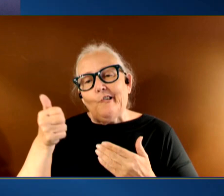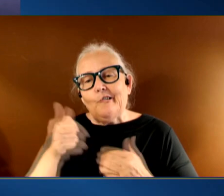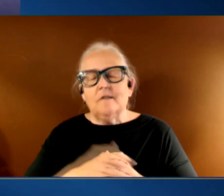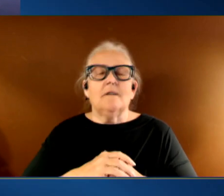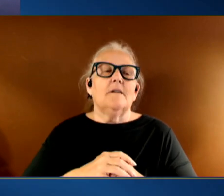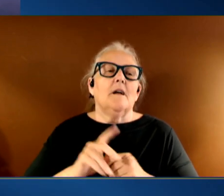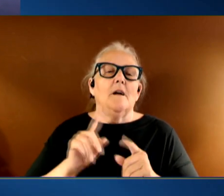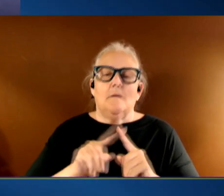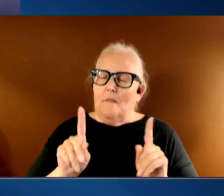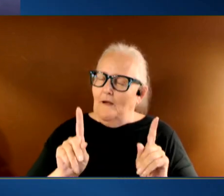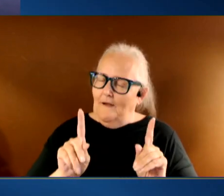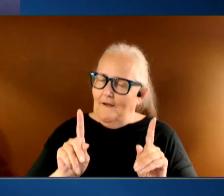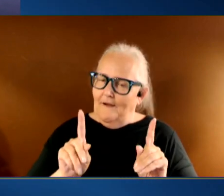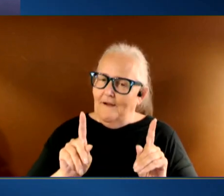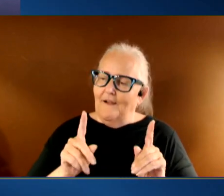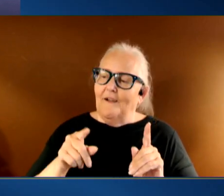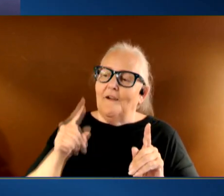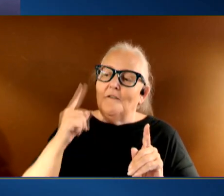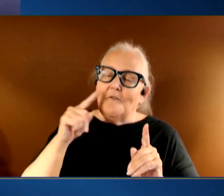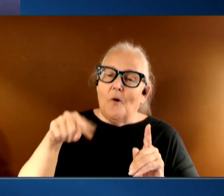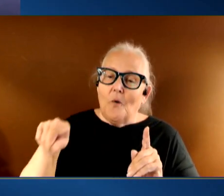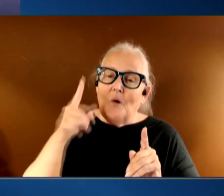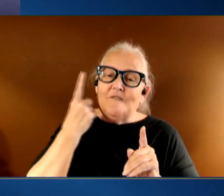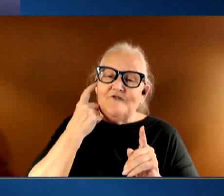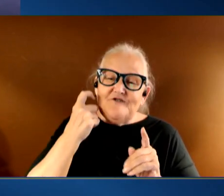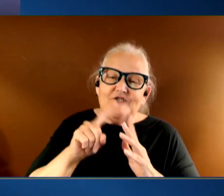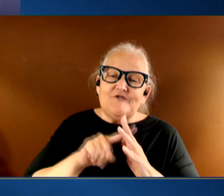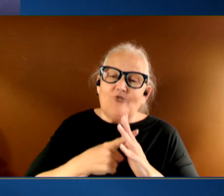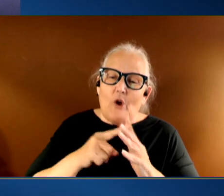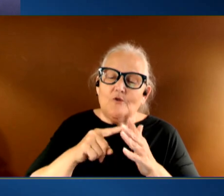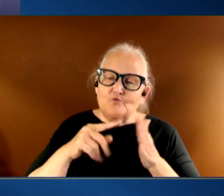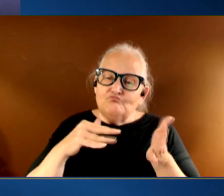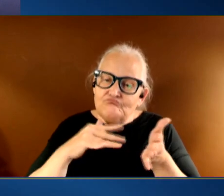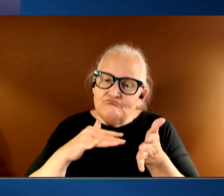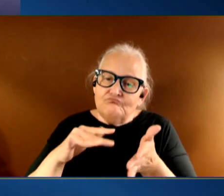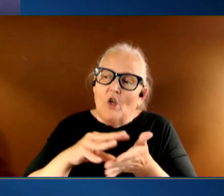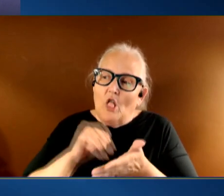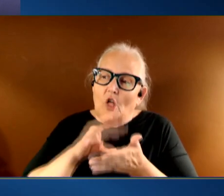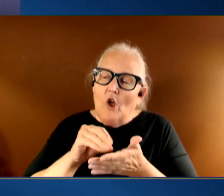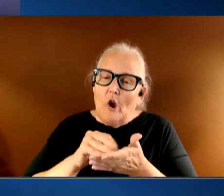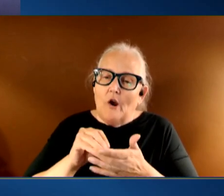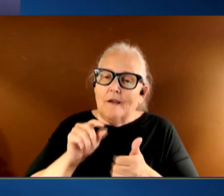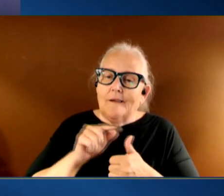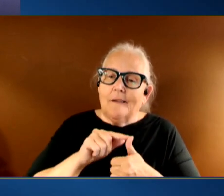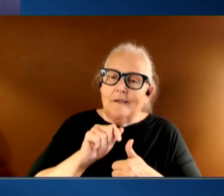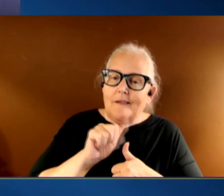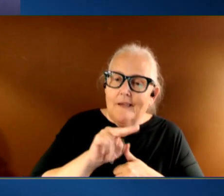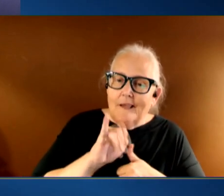be earlier in their journey, and I'm looking at Annie and Mary and myself to really say,